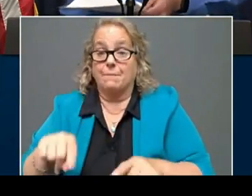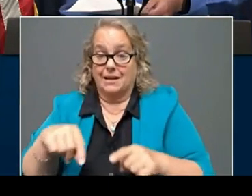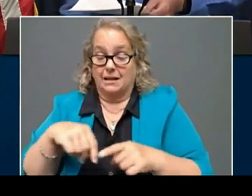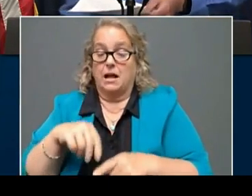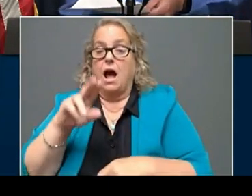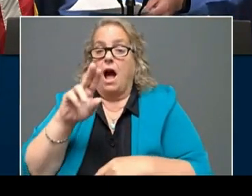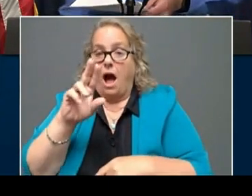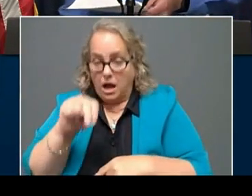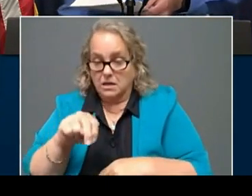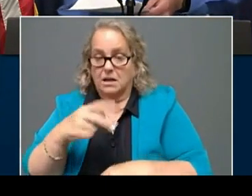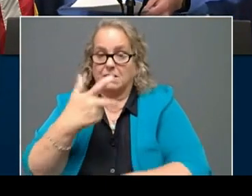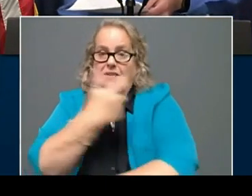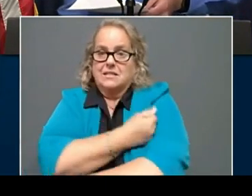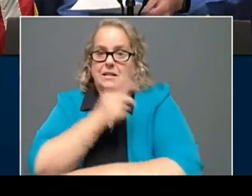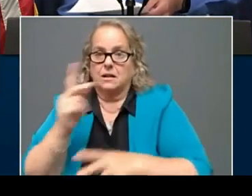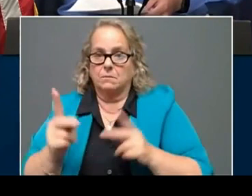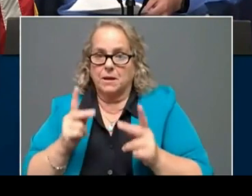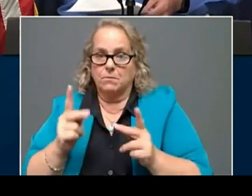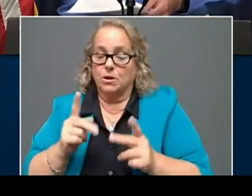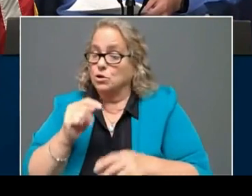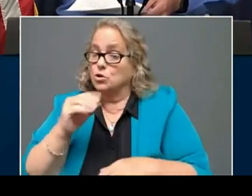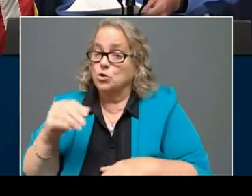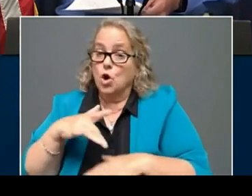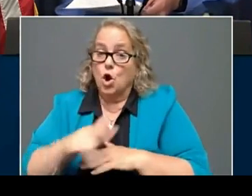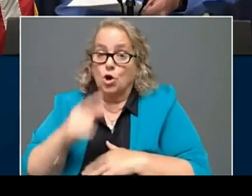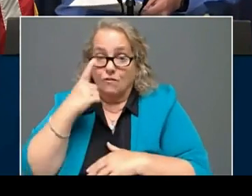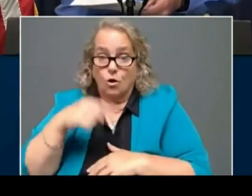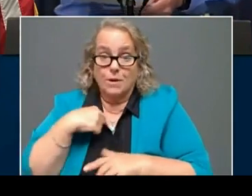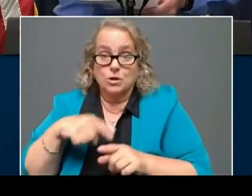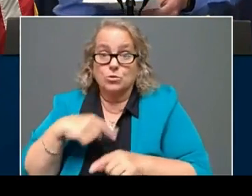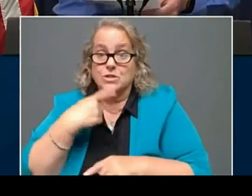is too early for me to tell you the impact on mortality. We won't know how